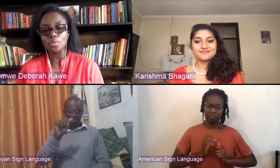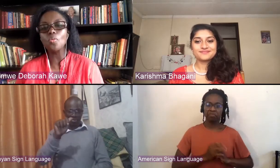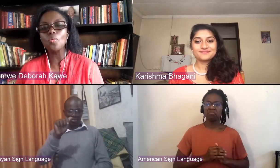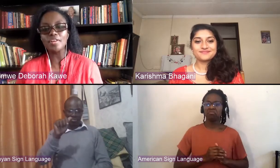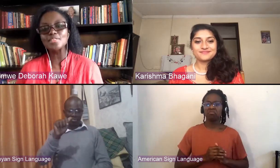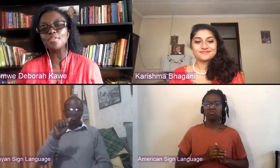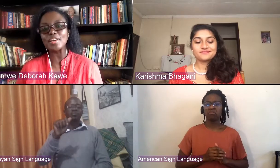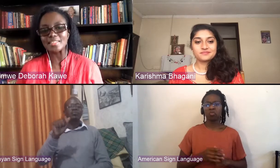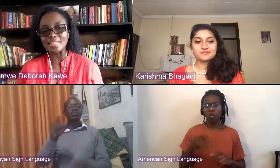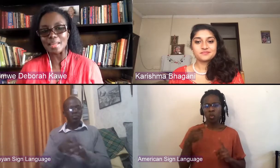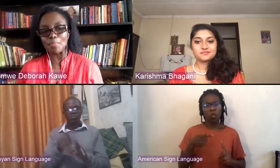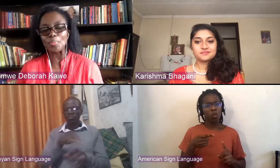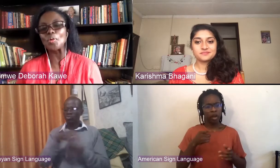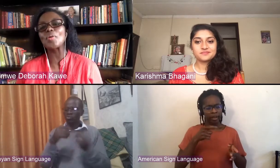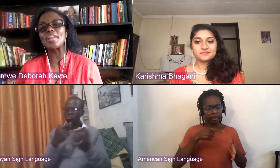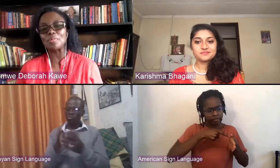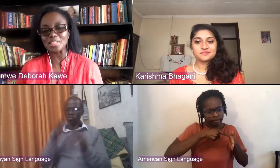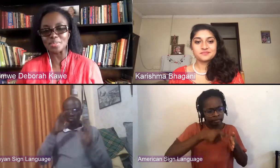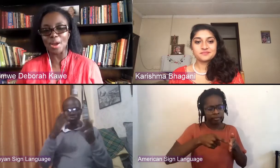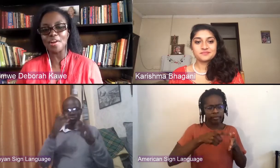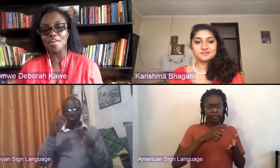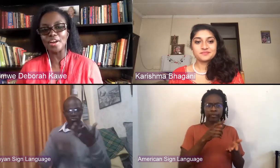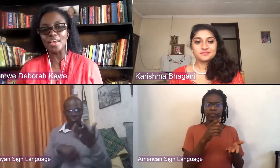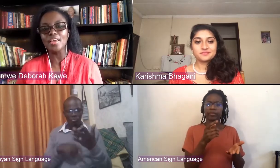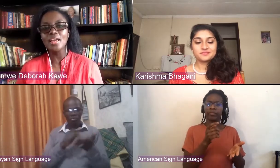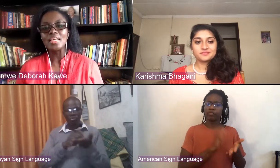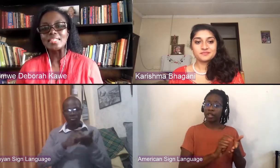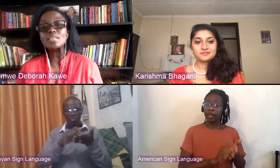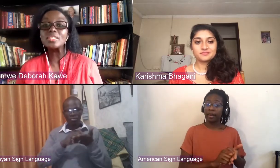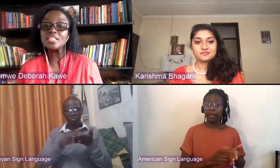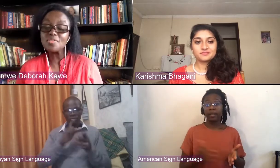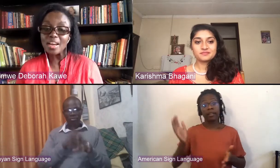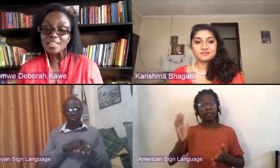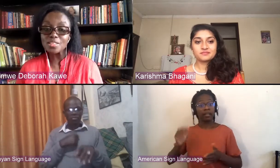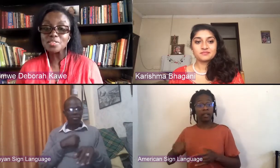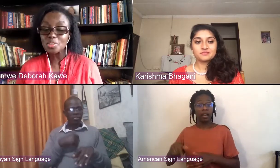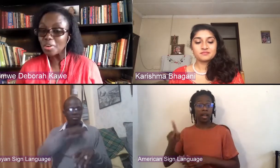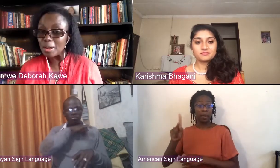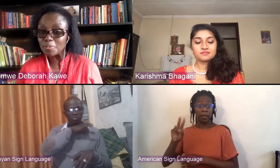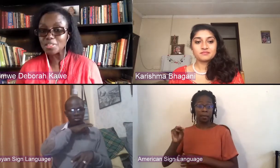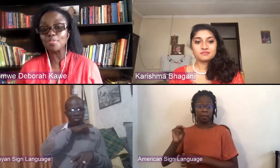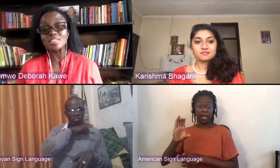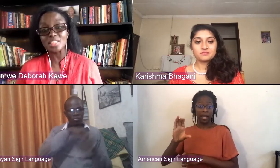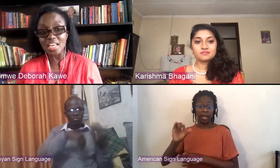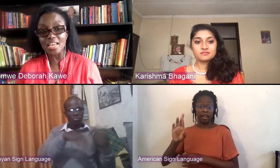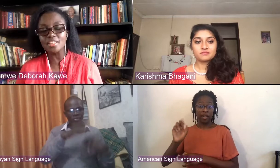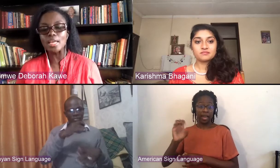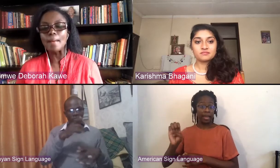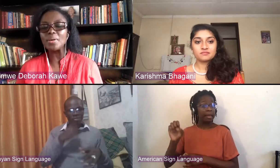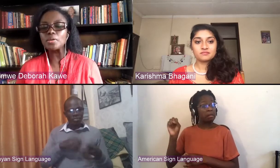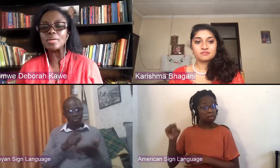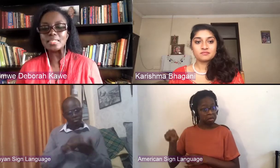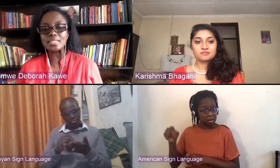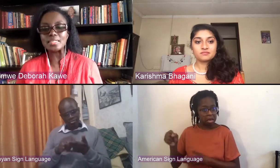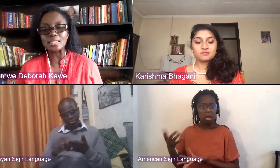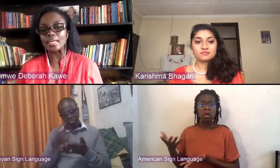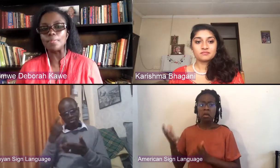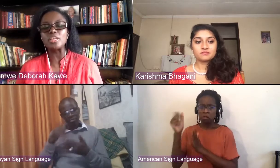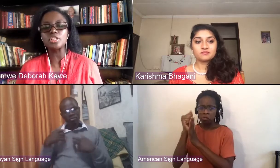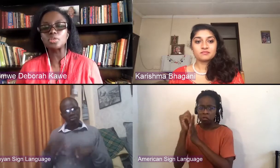Whereas for example, when I was at Makerere yes we did write scripts for stage, but it was like I mentioned